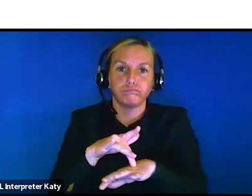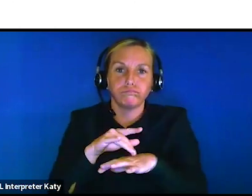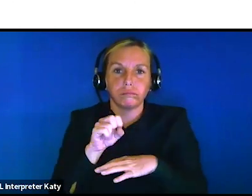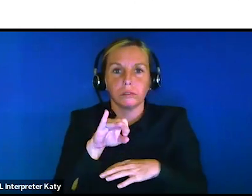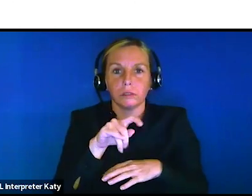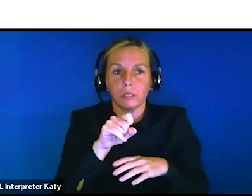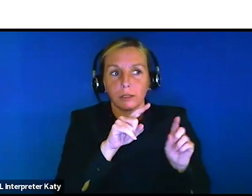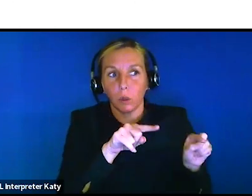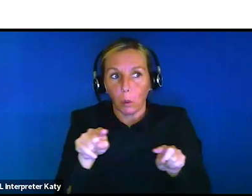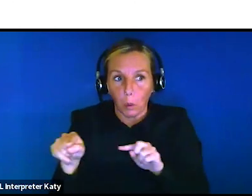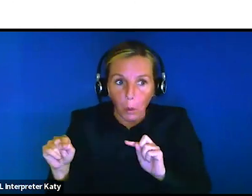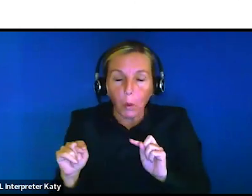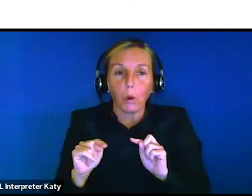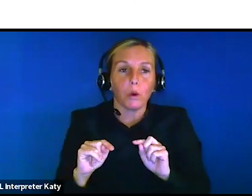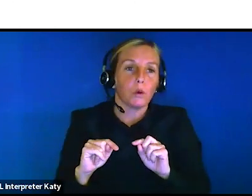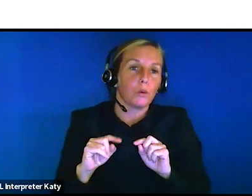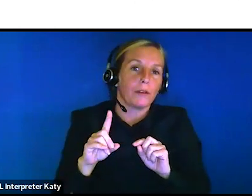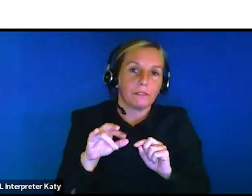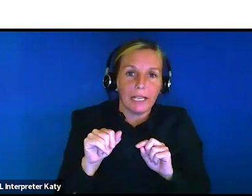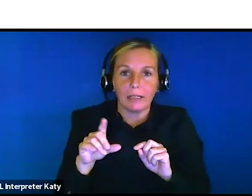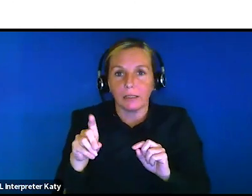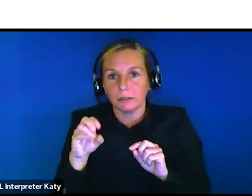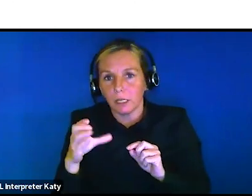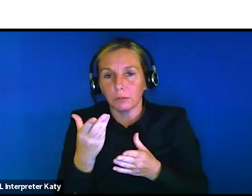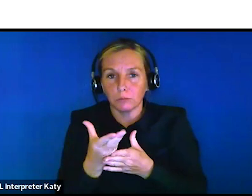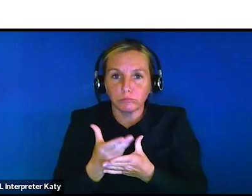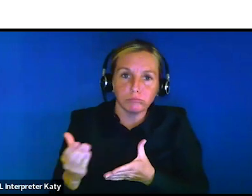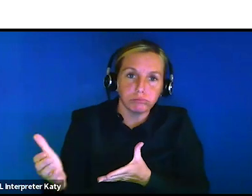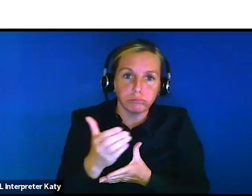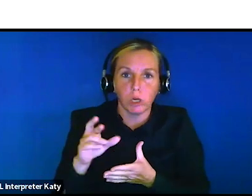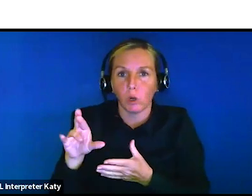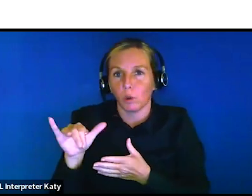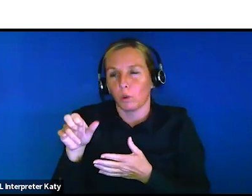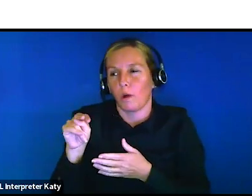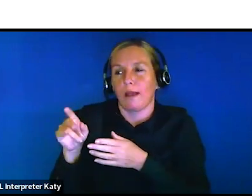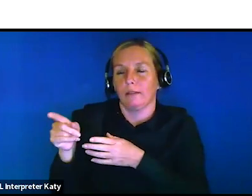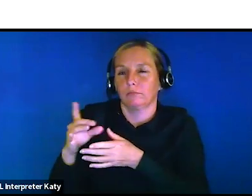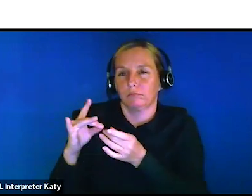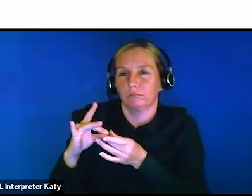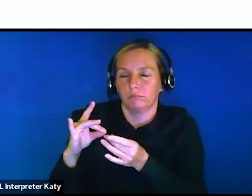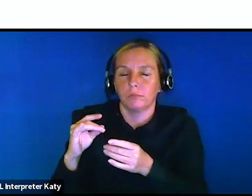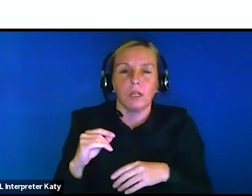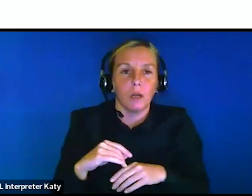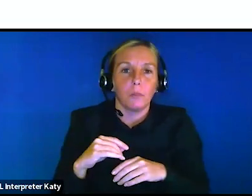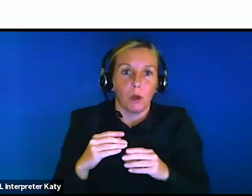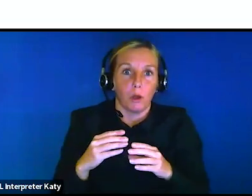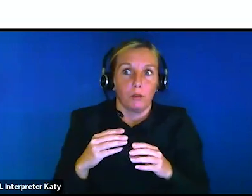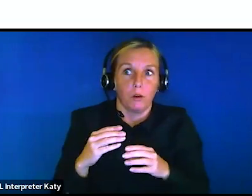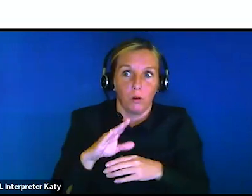data, and documents Brian referenced. And through that information we know work has been supported